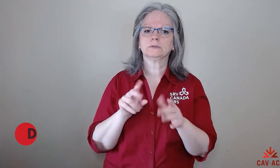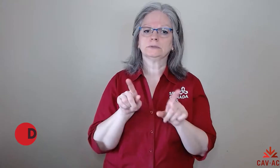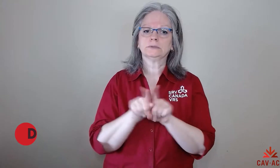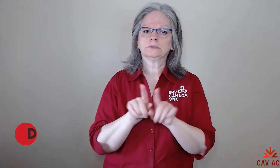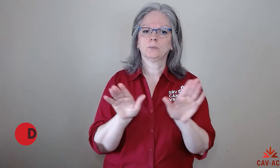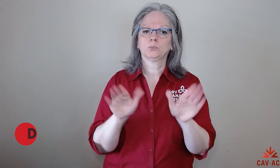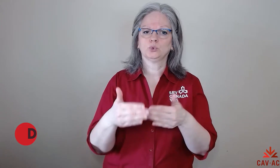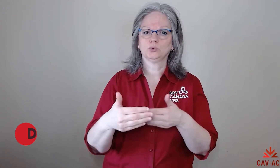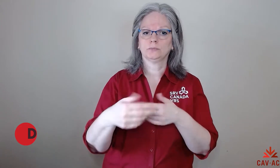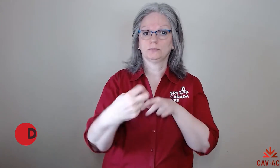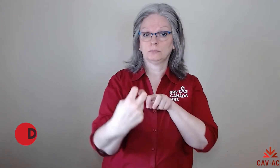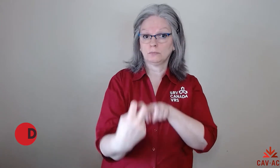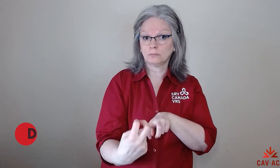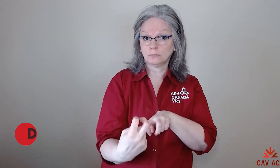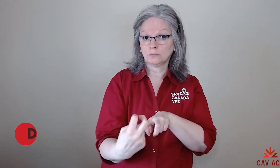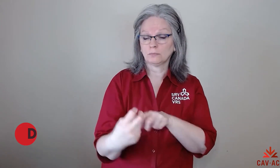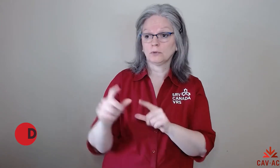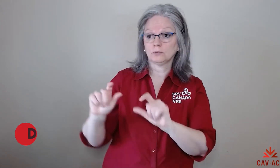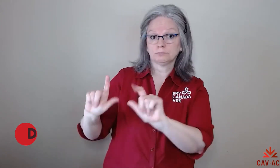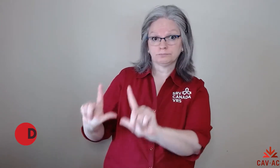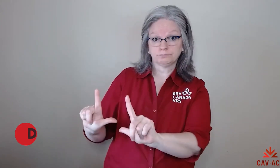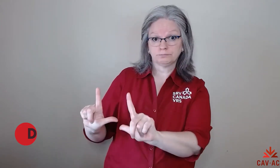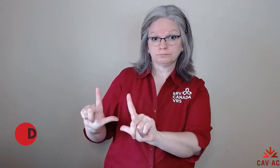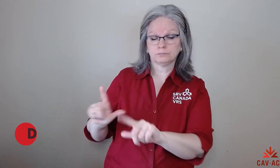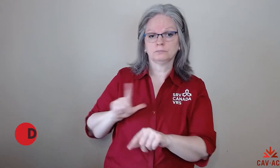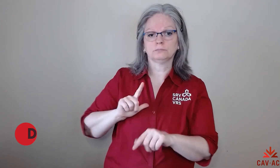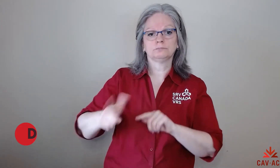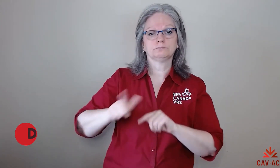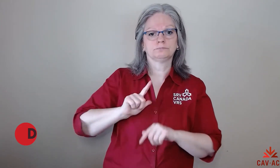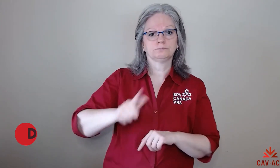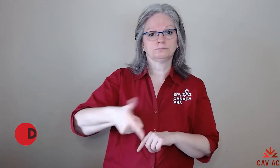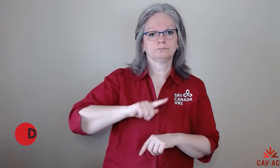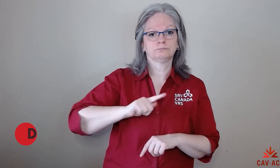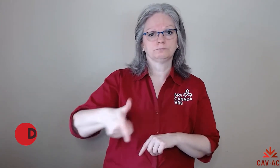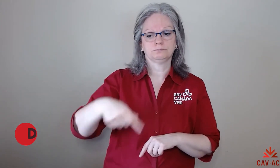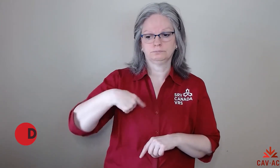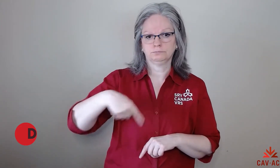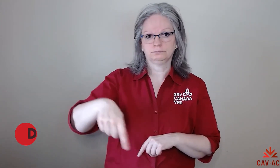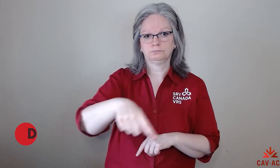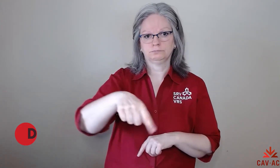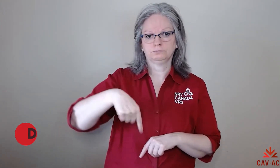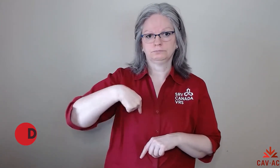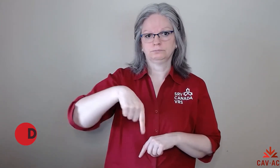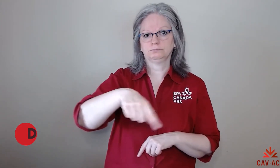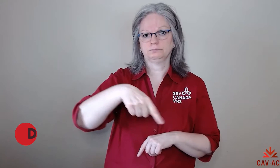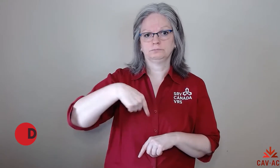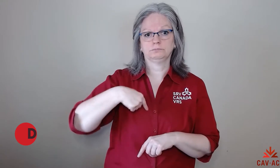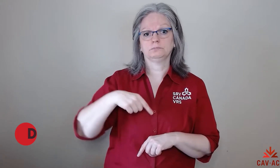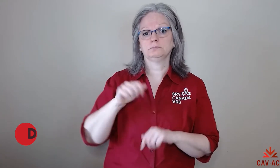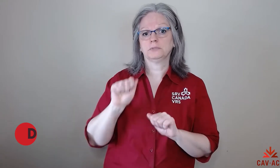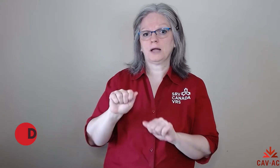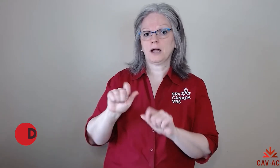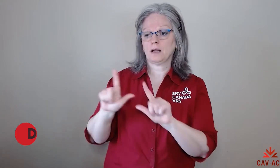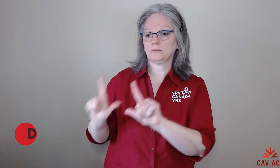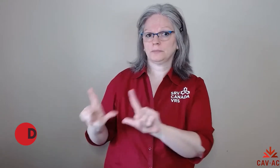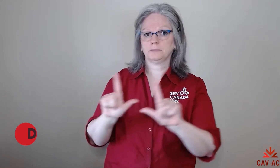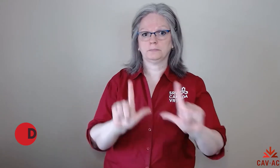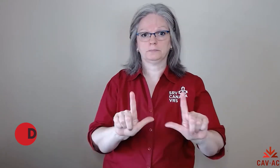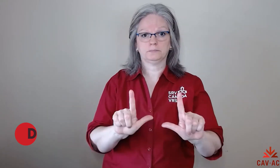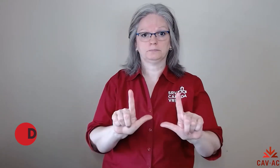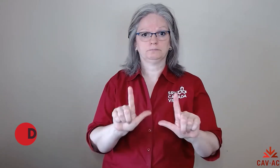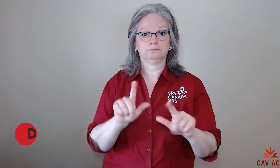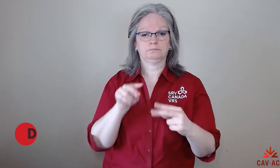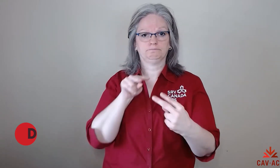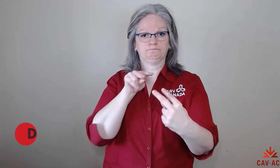In the same room where people are sitting with video screen talking to each other